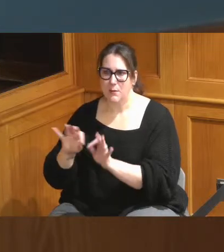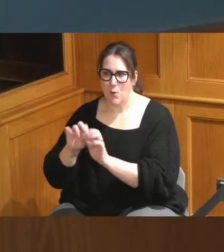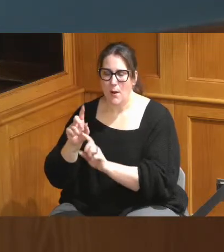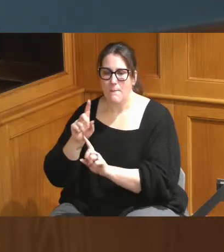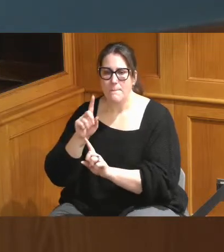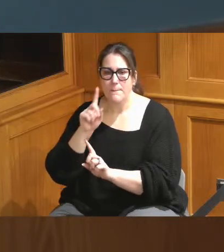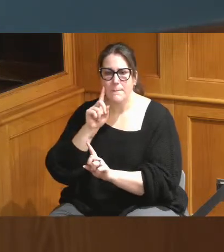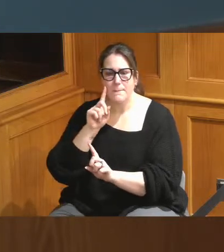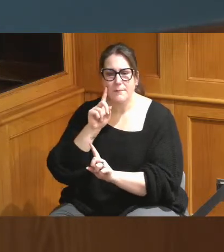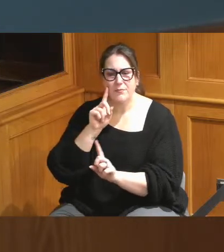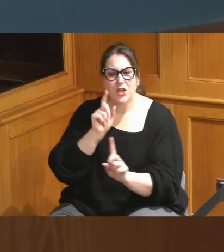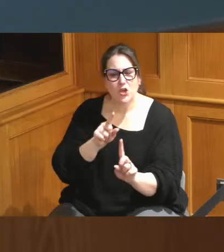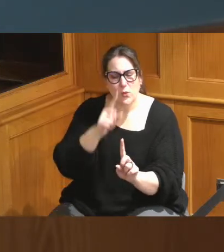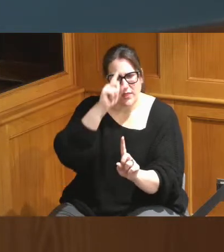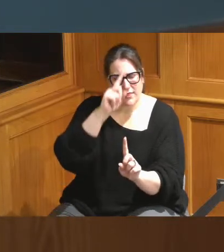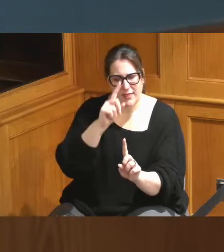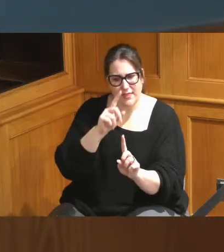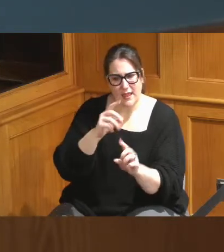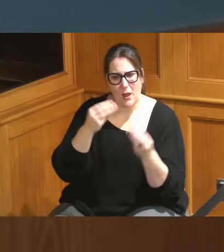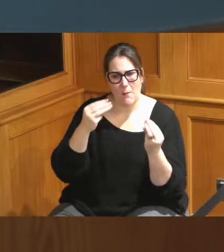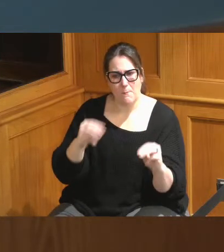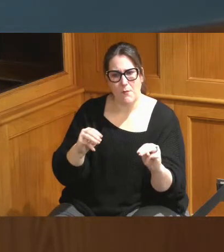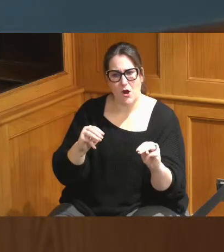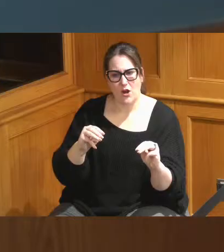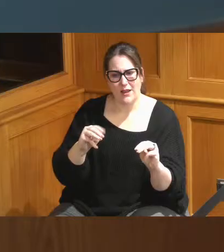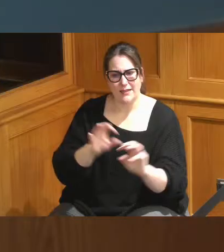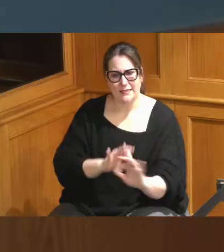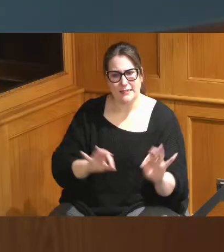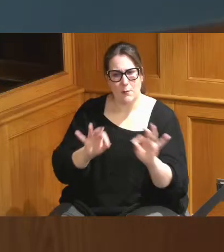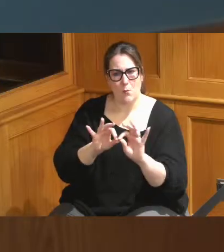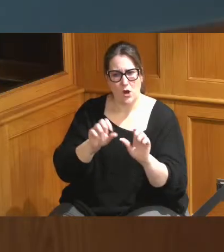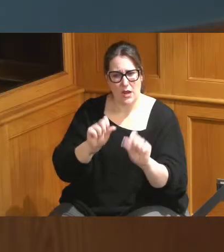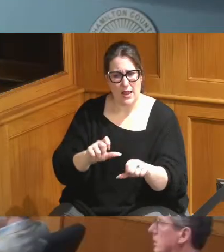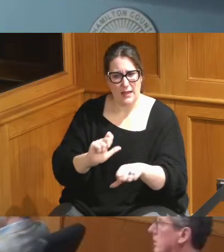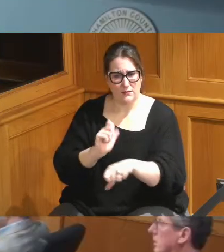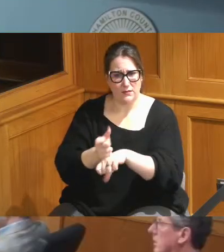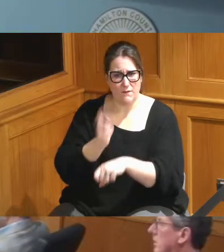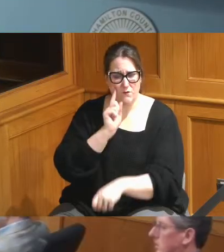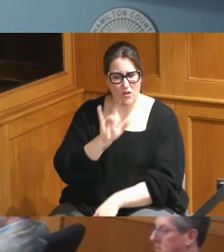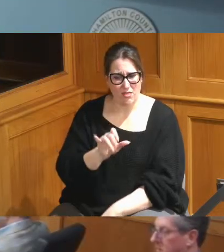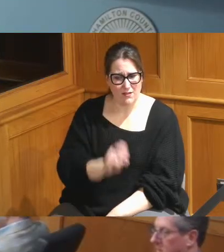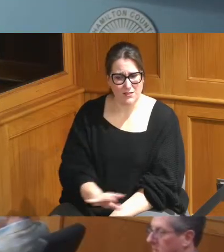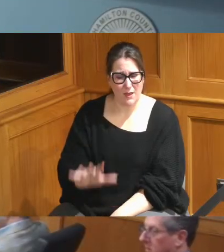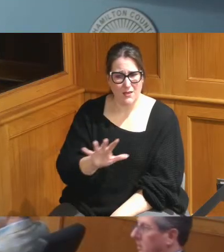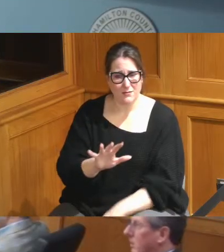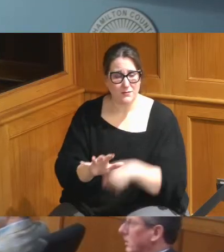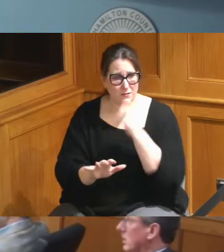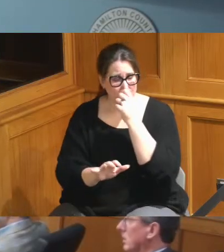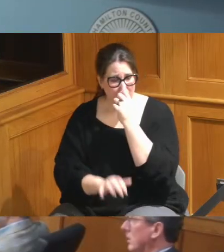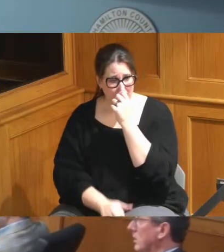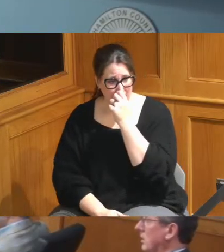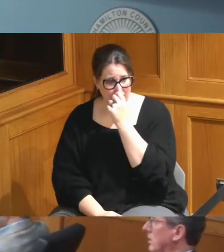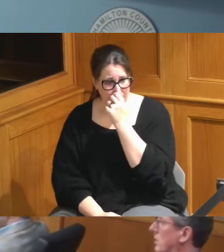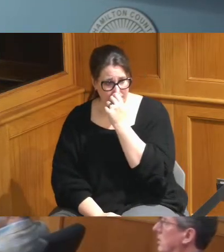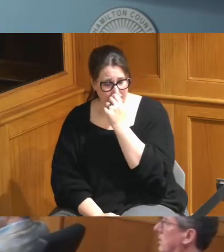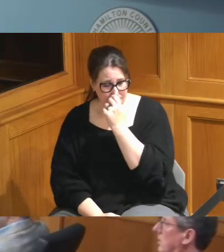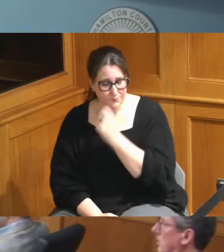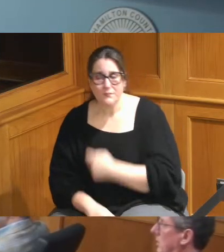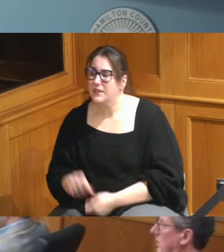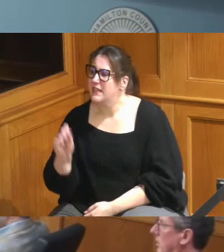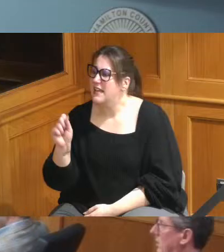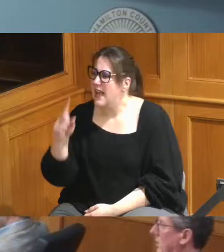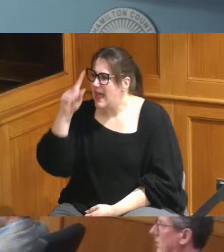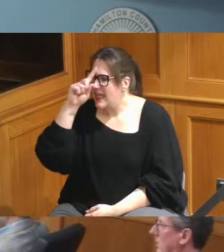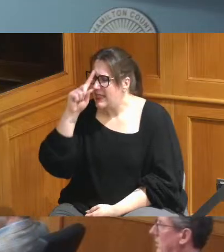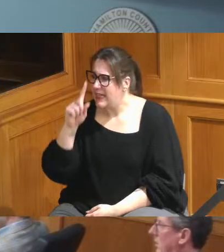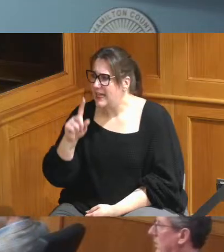a market for a hotel in this space. Yeah, I think primarily given the the regular nature of events